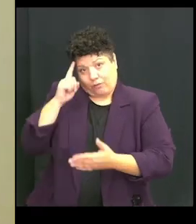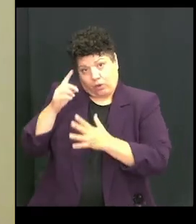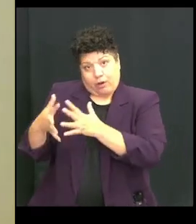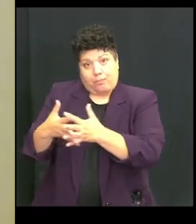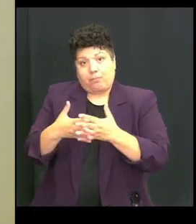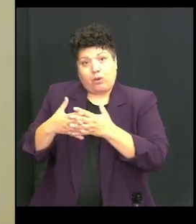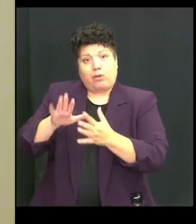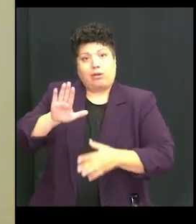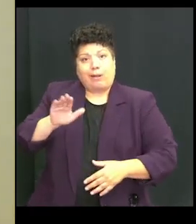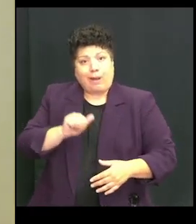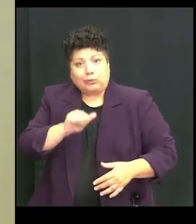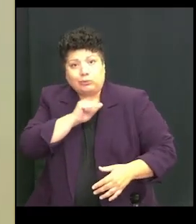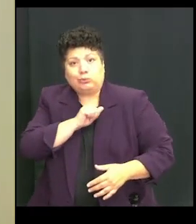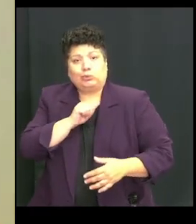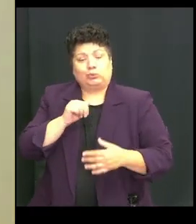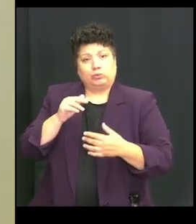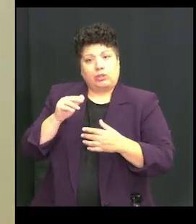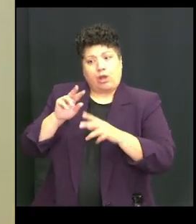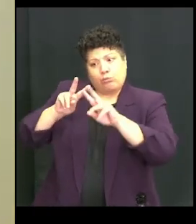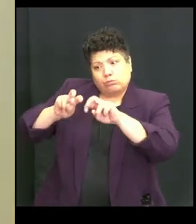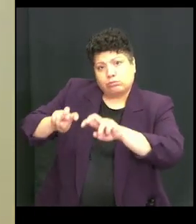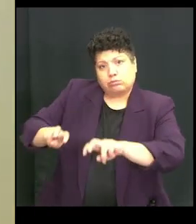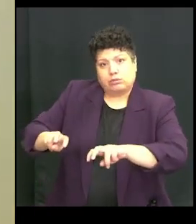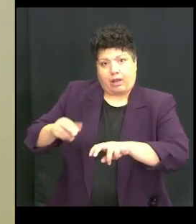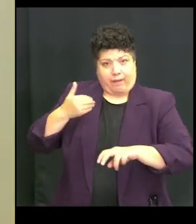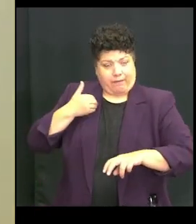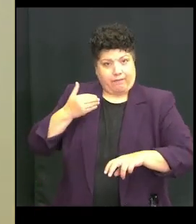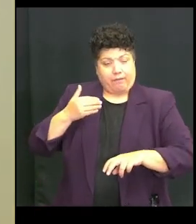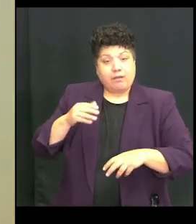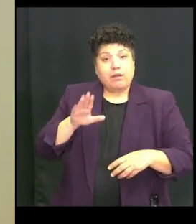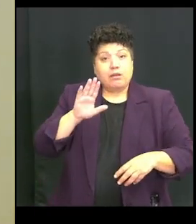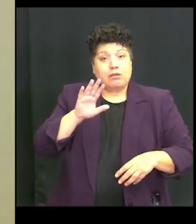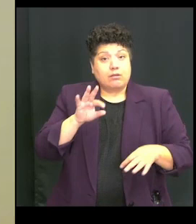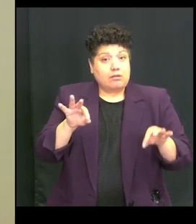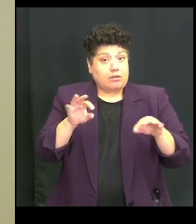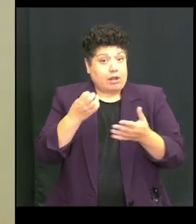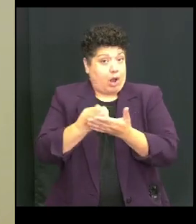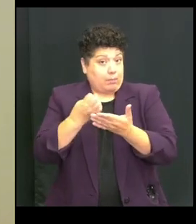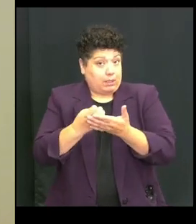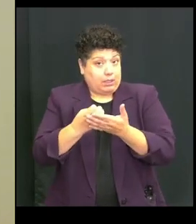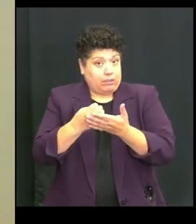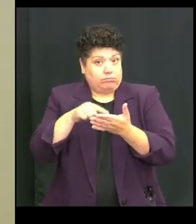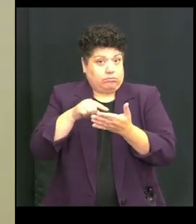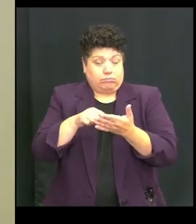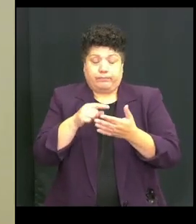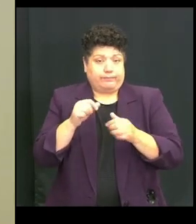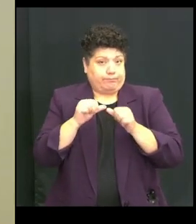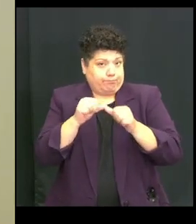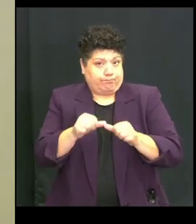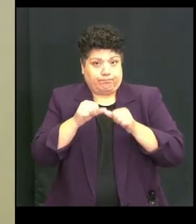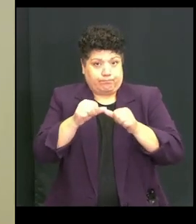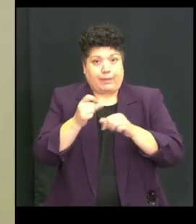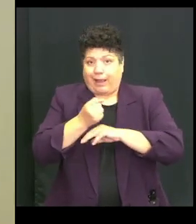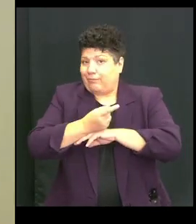So the economy is perennially important to political choice, to decision making in elections,